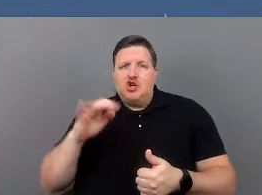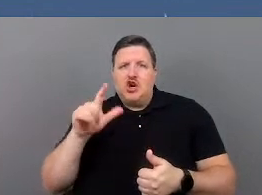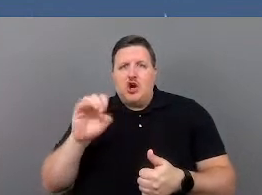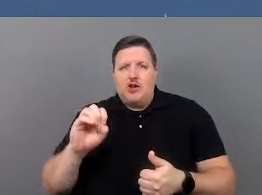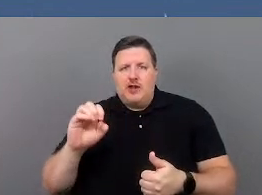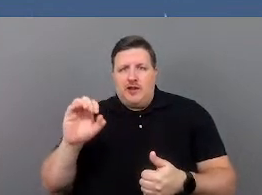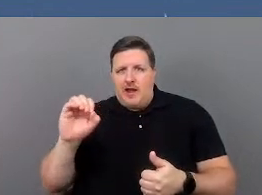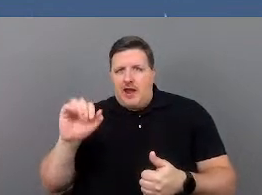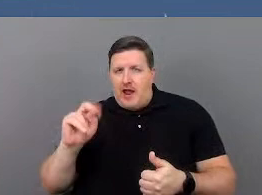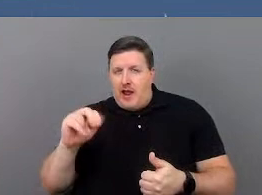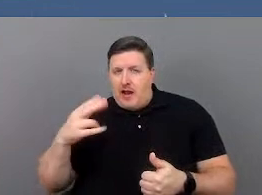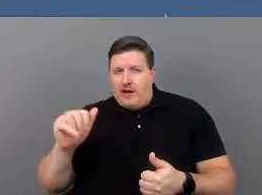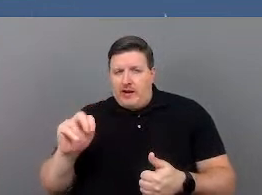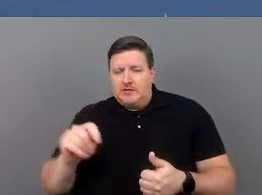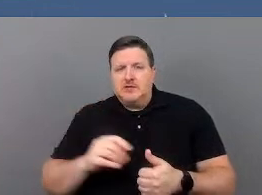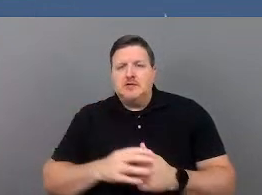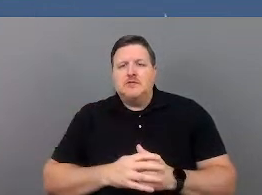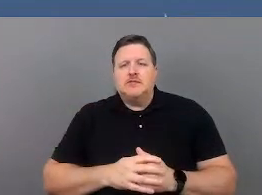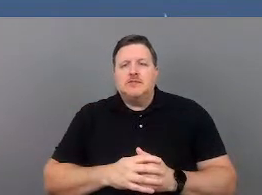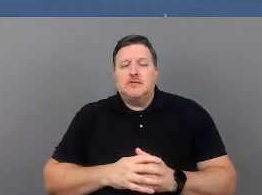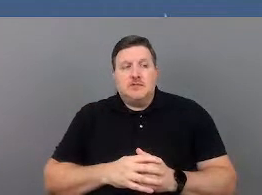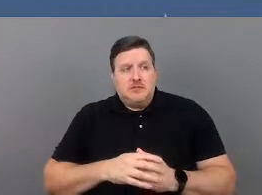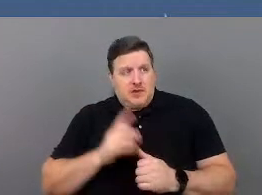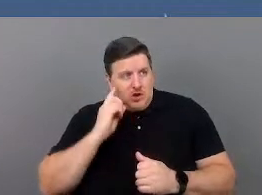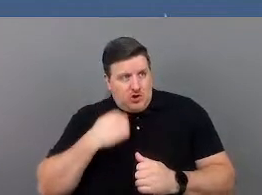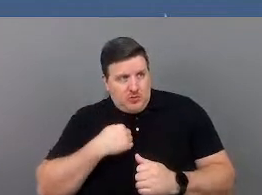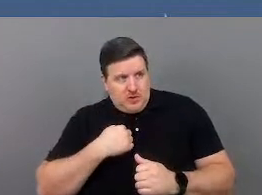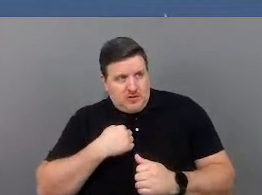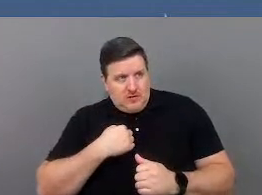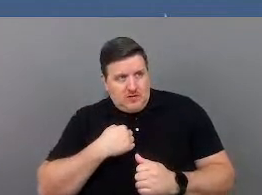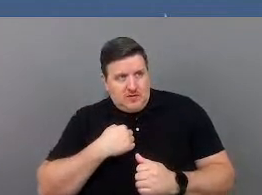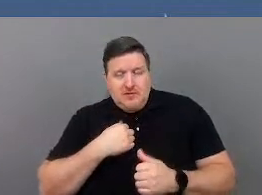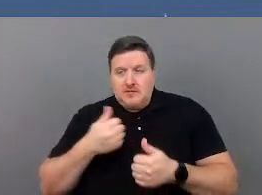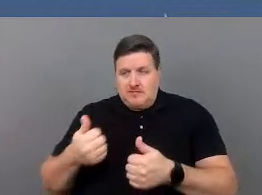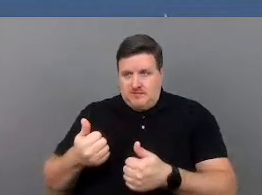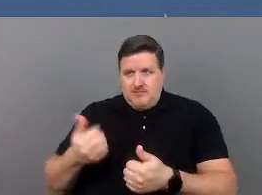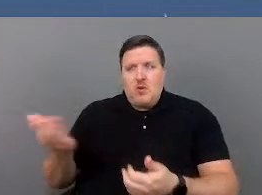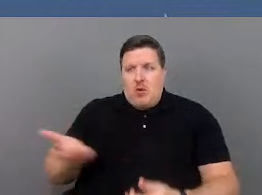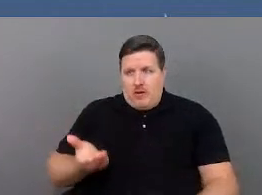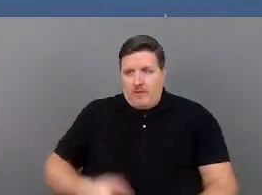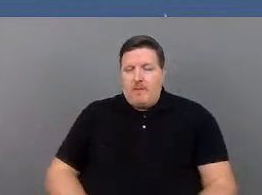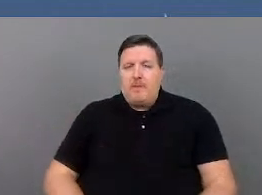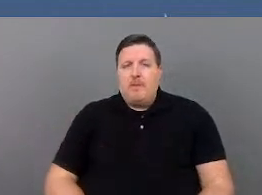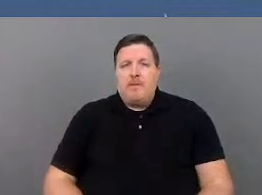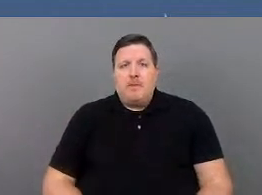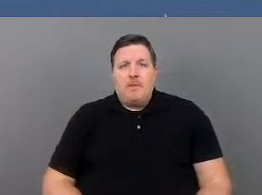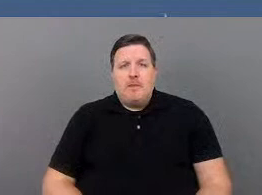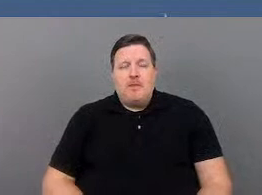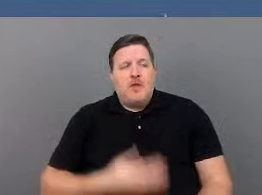I'M A WHITE MALE LIVING IN WARD 11, IN A SOUTH MINNEAPOLIS BUBBLE. AND HAVE THE FORTUNE OF RARELY BEING CONFRONTED WITH A PUBLIC